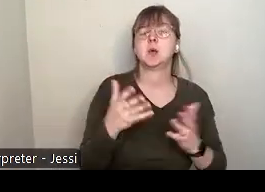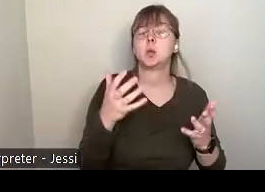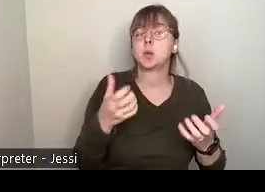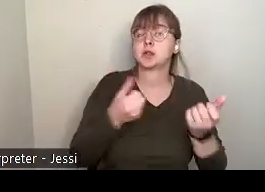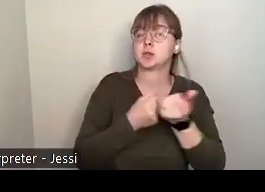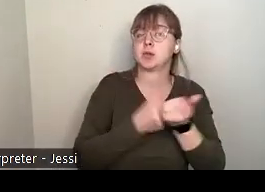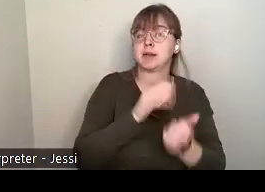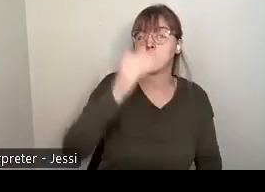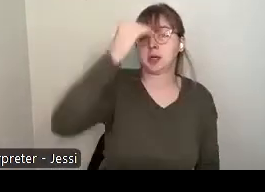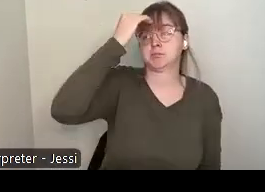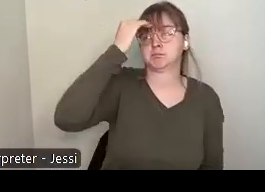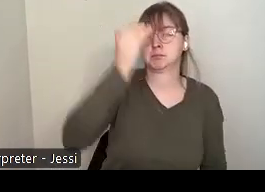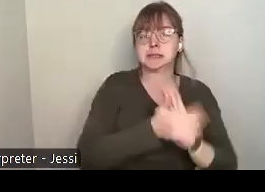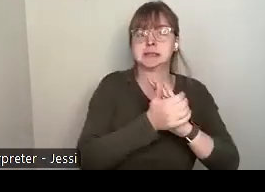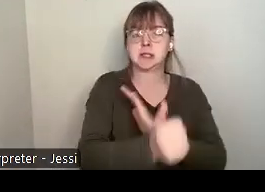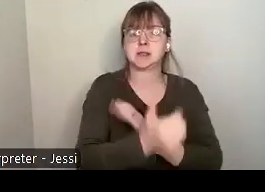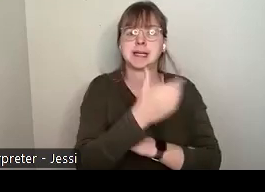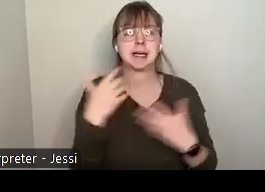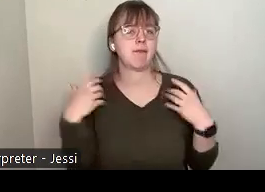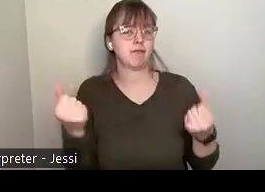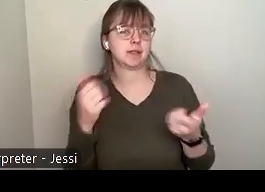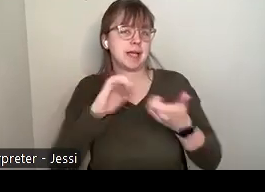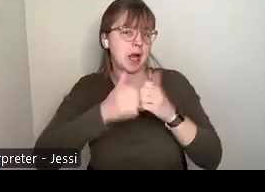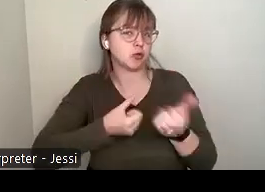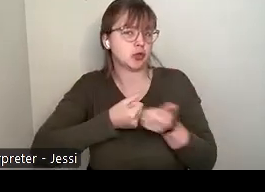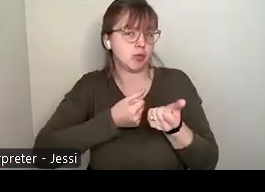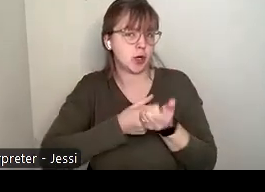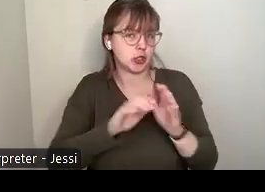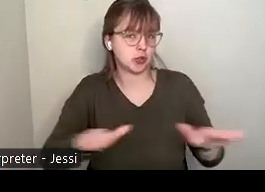children's social emotional development and addressing behaviors that are perceived as